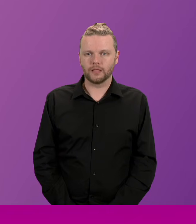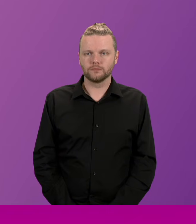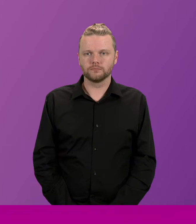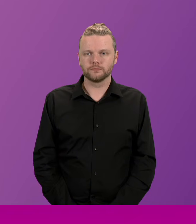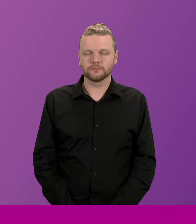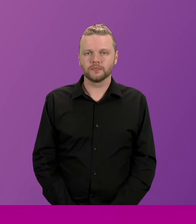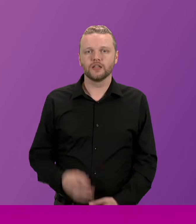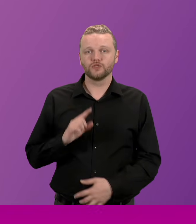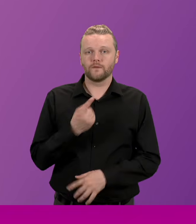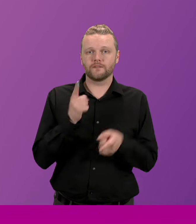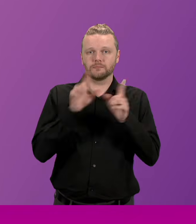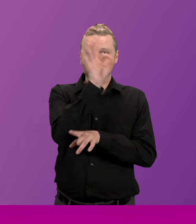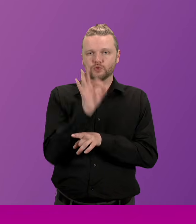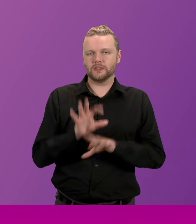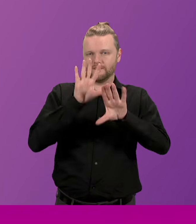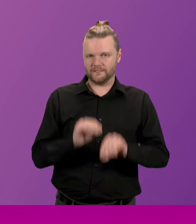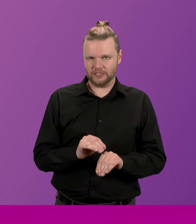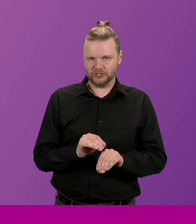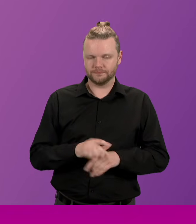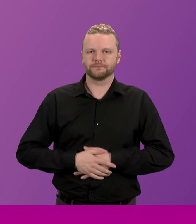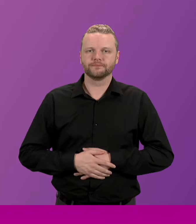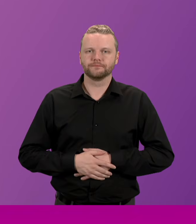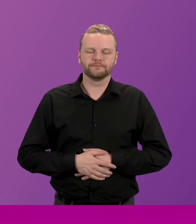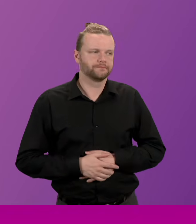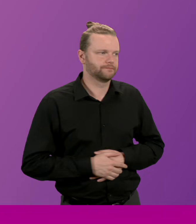That concludes First Minister’s question time. I apologise to the huge number